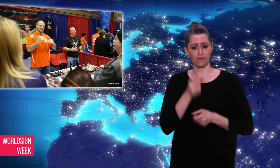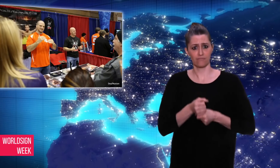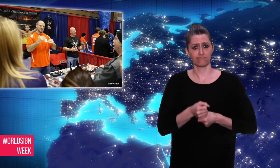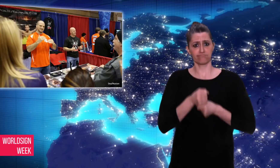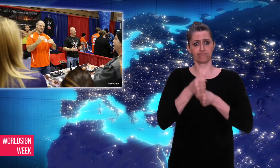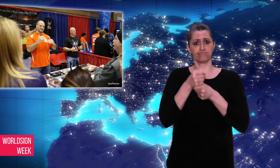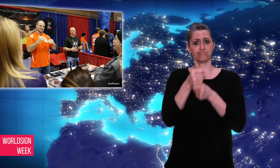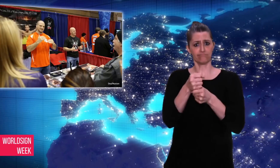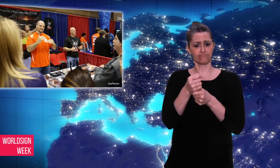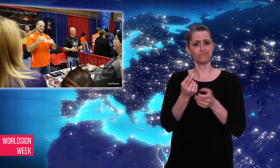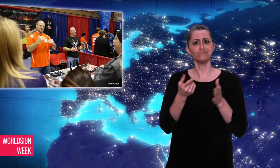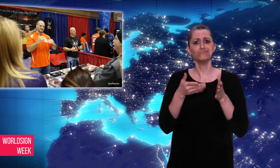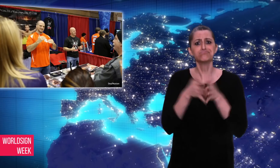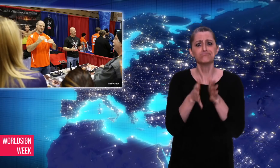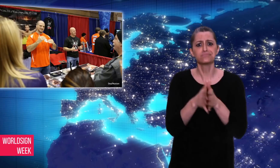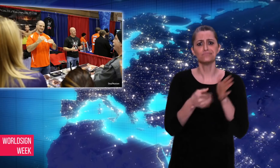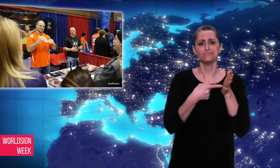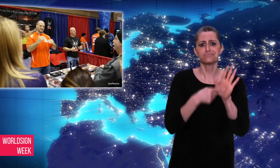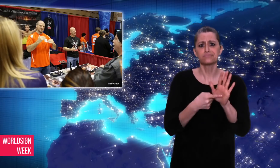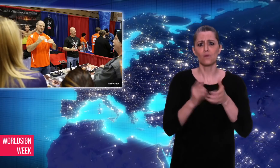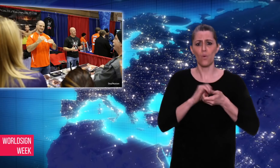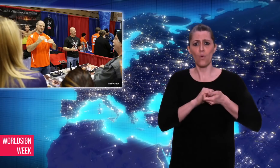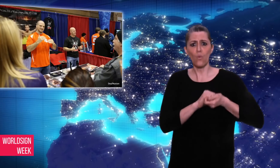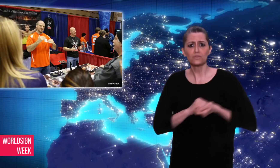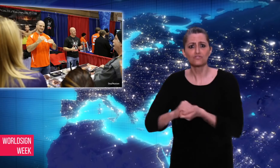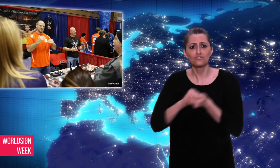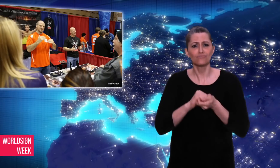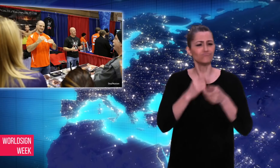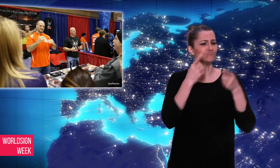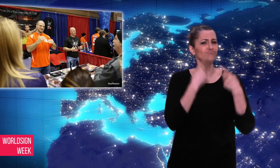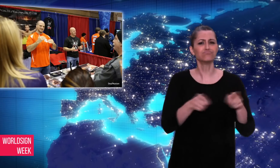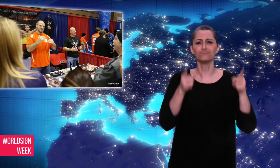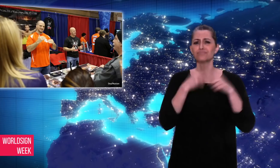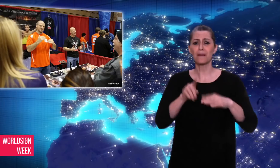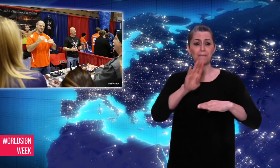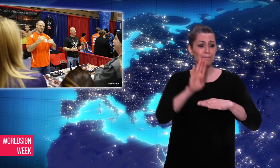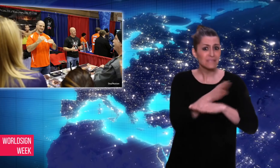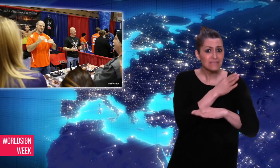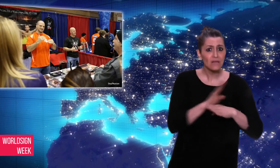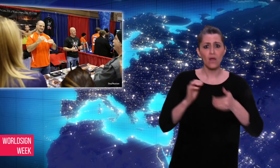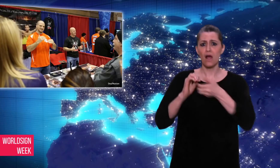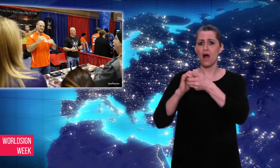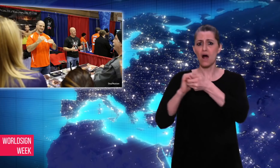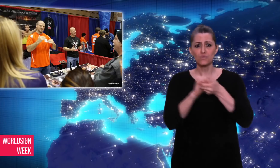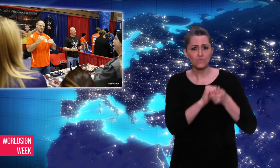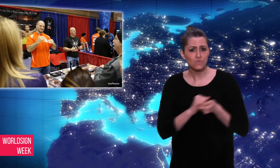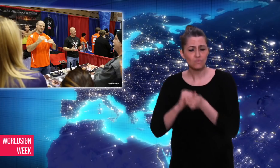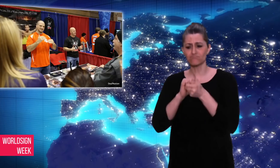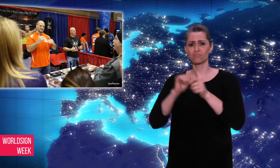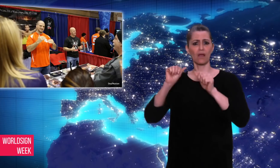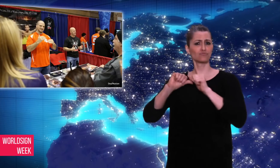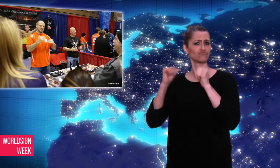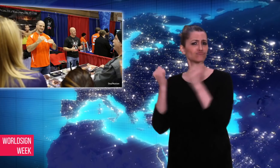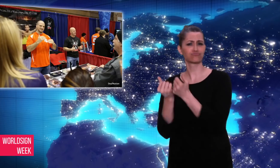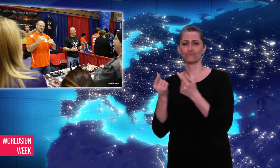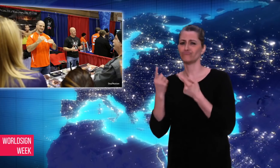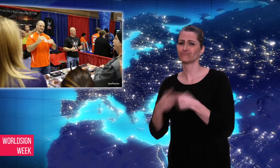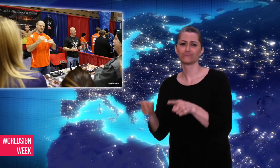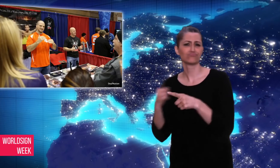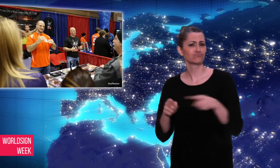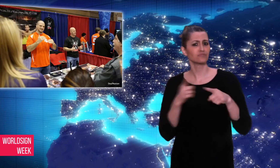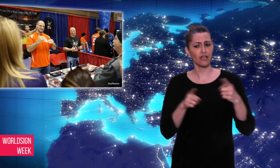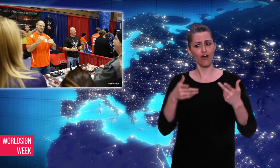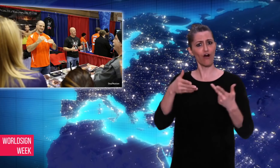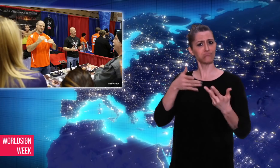wide range of businesses, organizations and agencies.